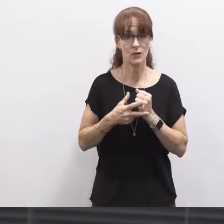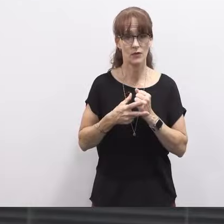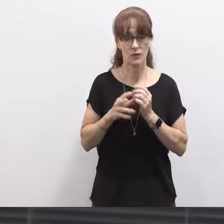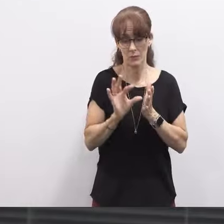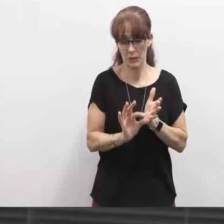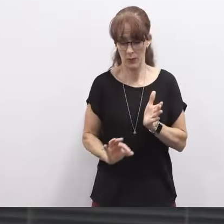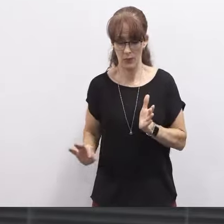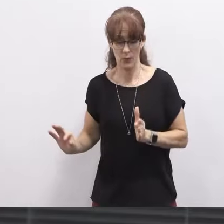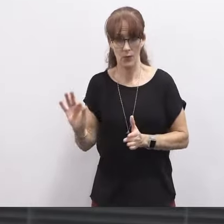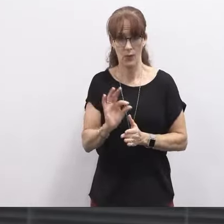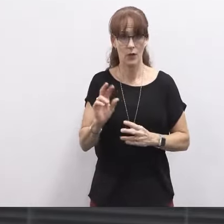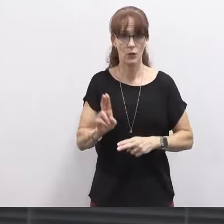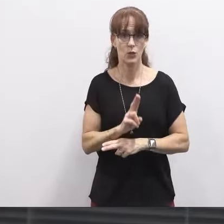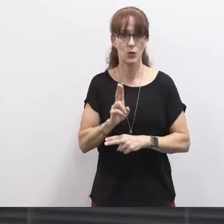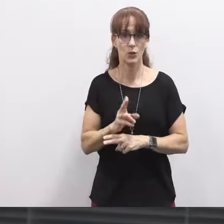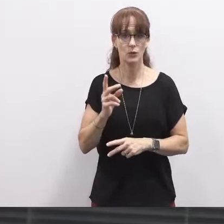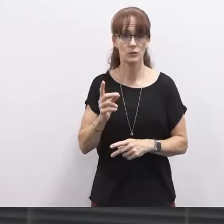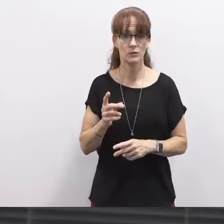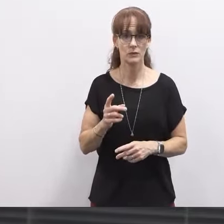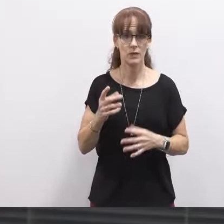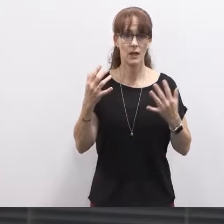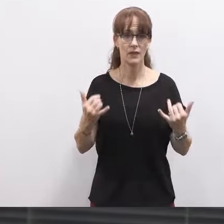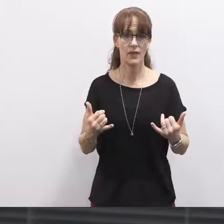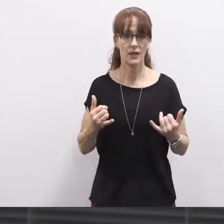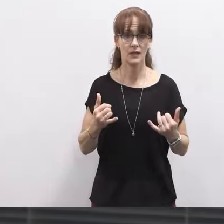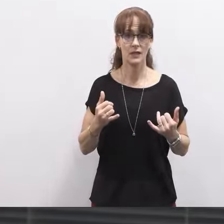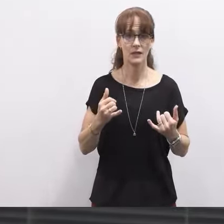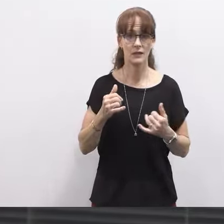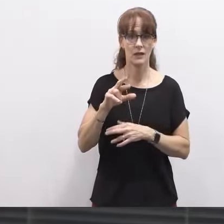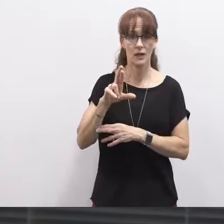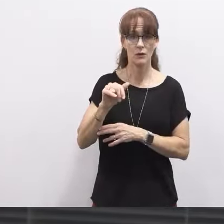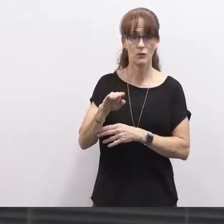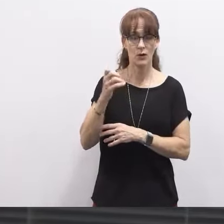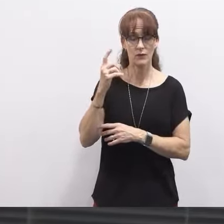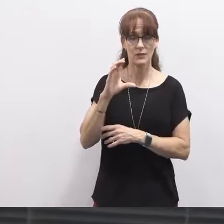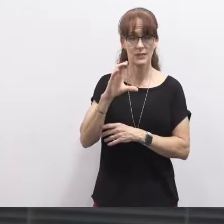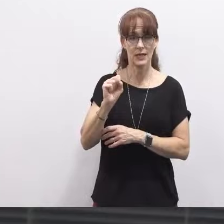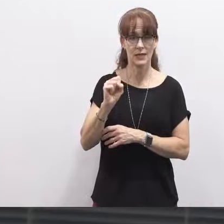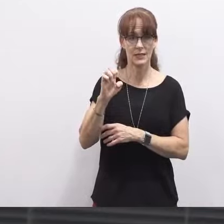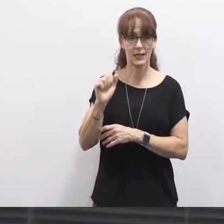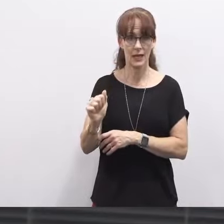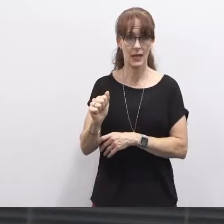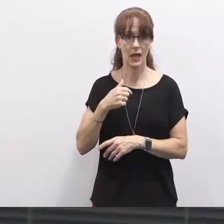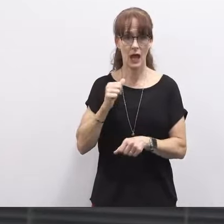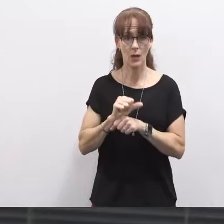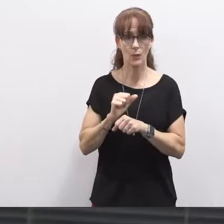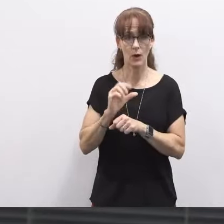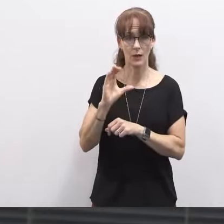and used for this race for CSCA. I work at Cabrio High School.